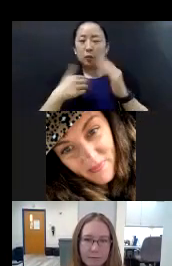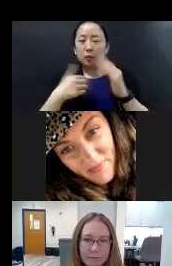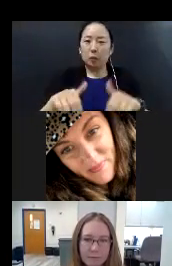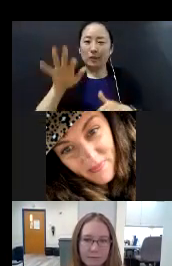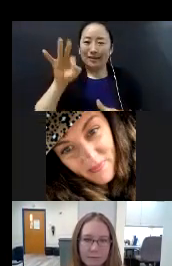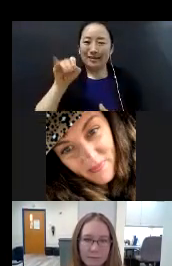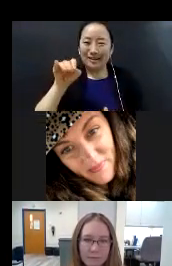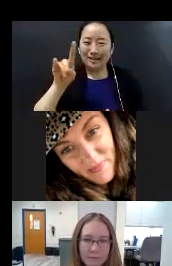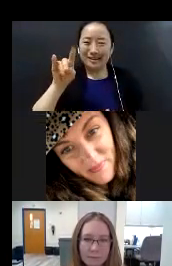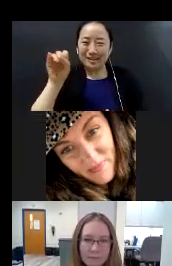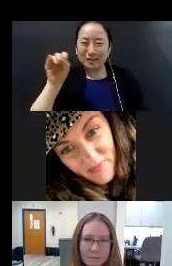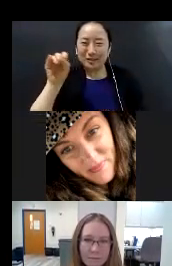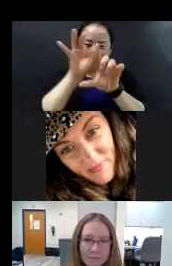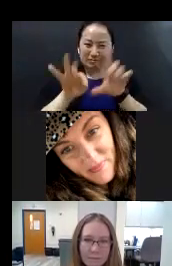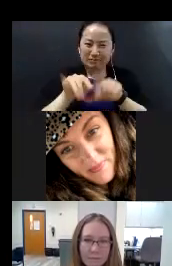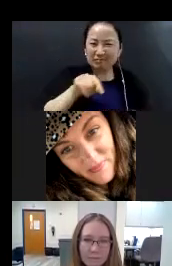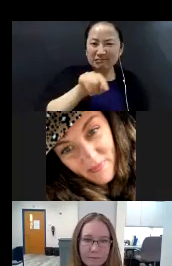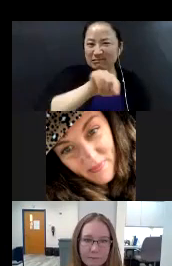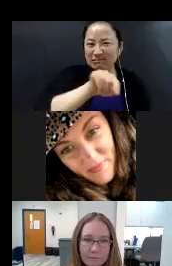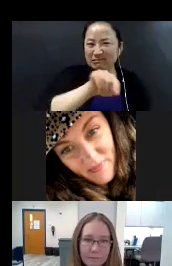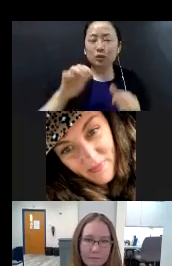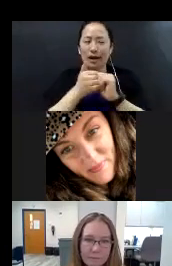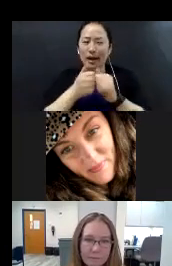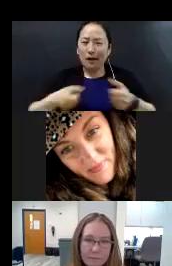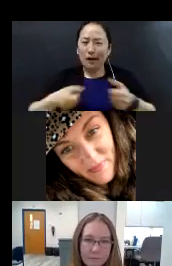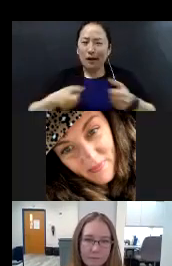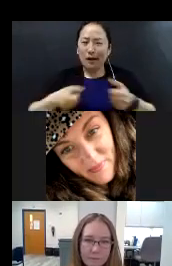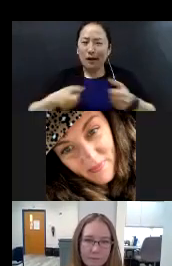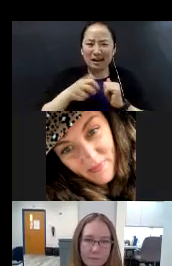WHEELCHAIR ACCESS. HE IS GOING TO NEED SOMEONE TO MAYBE HELP WITH